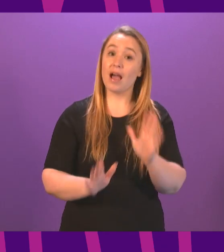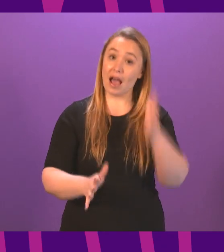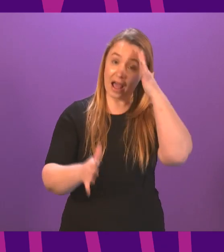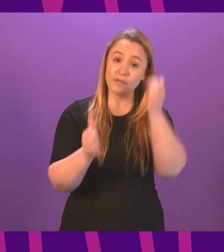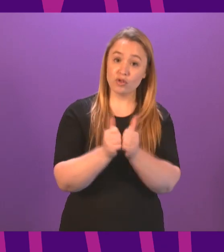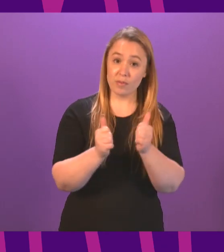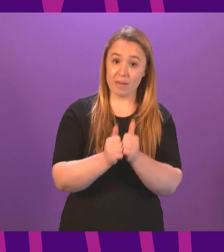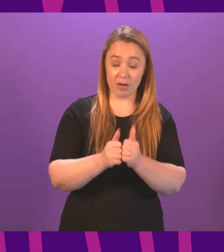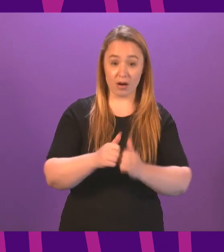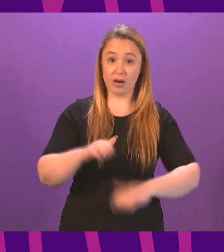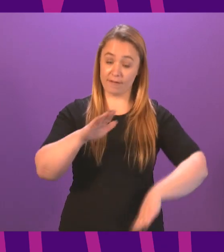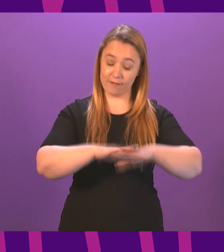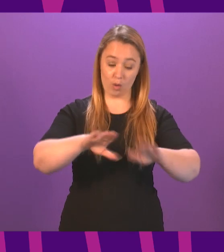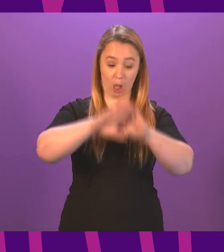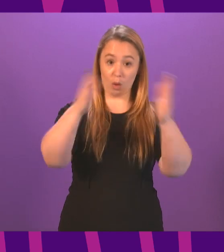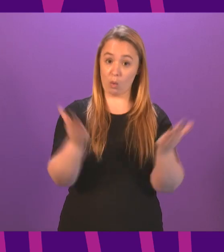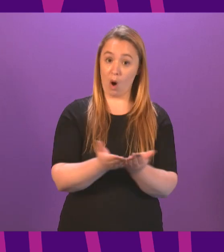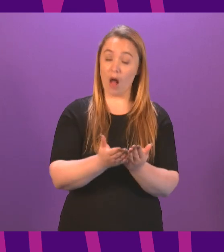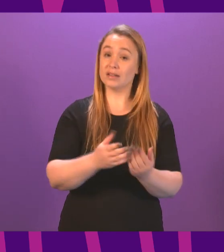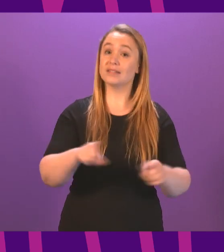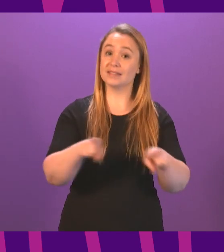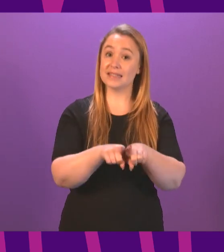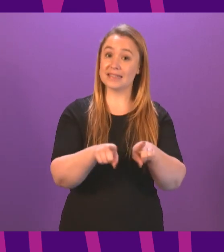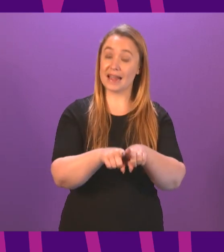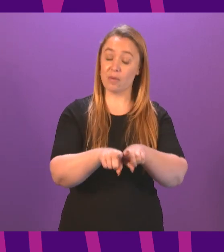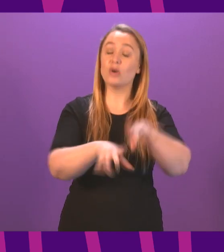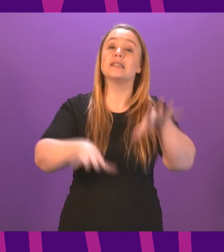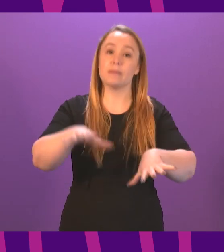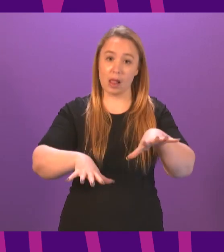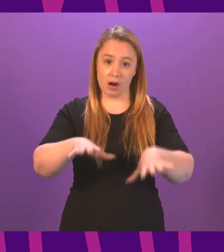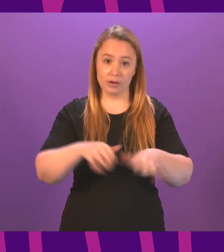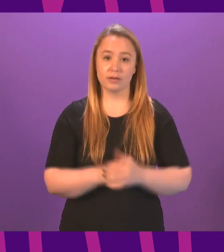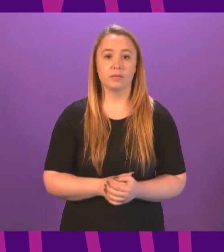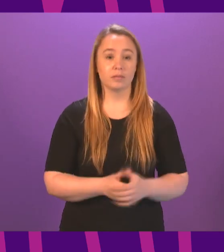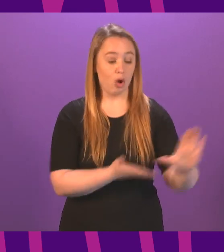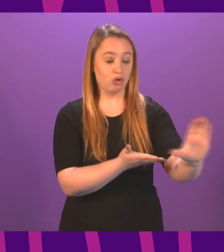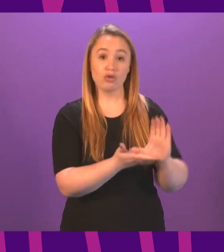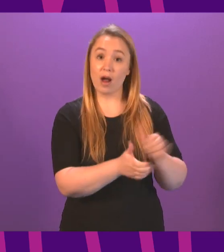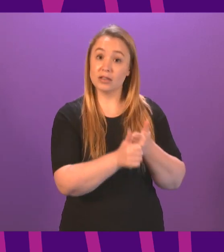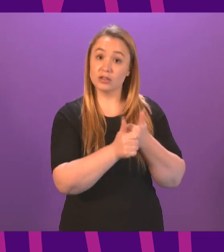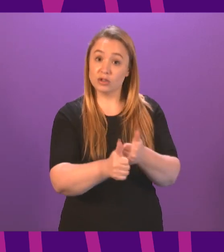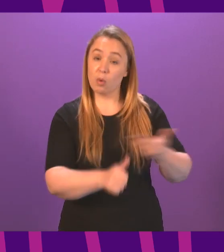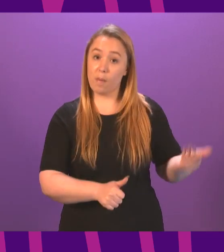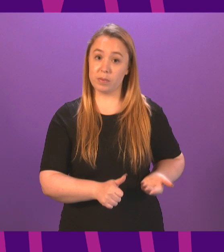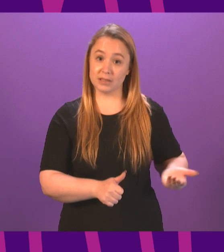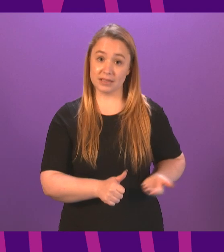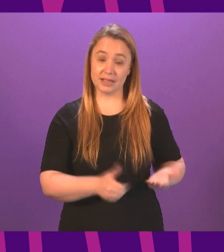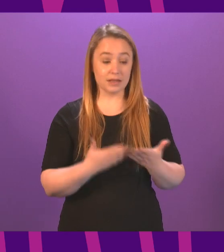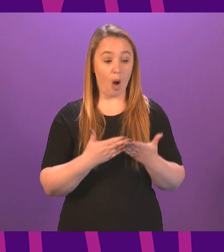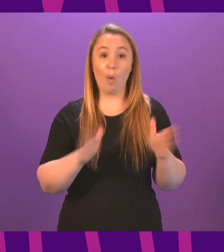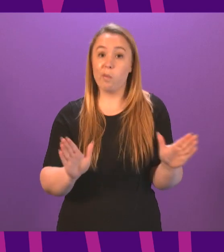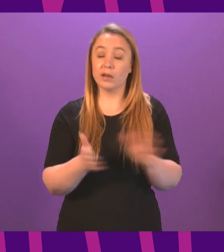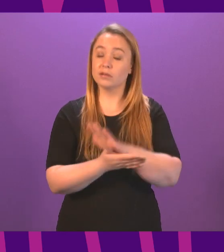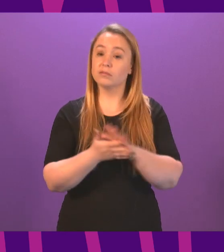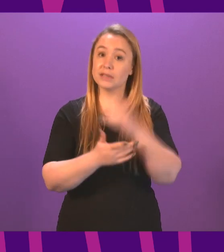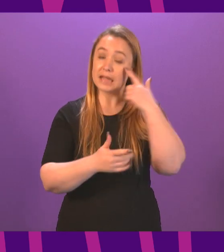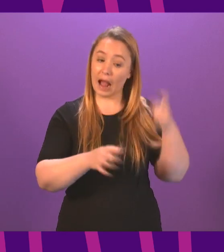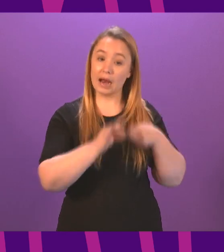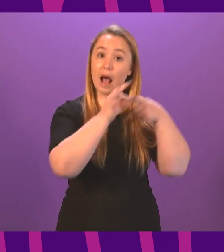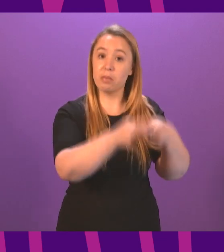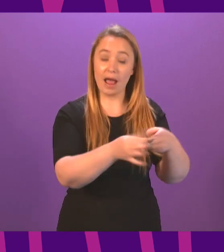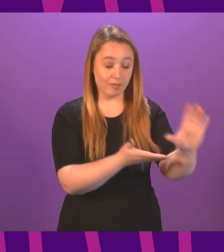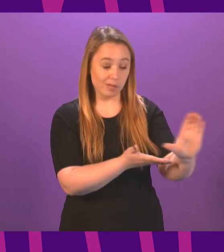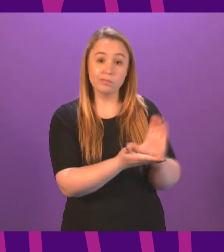Applications are now open for grant support for businesses. The grants match the support